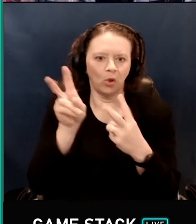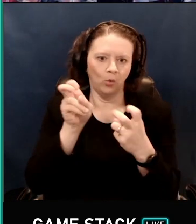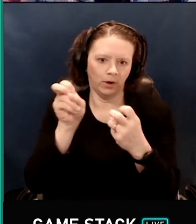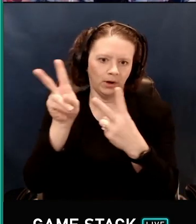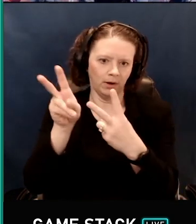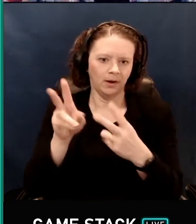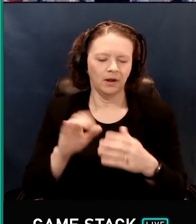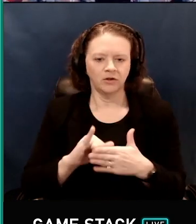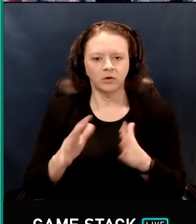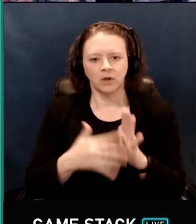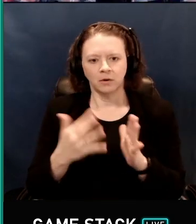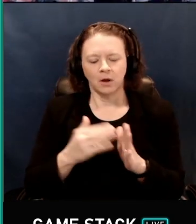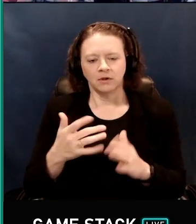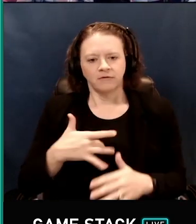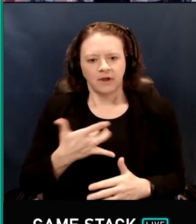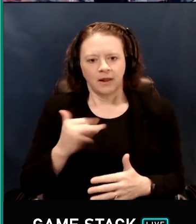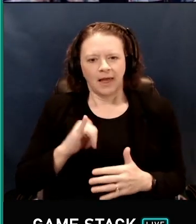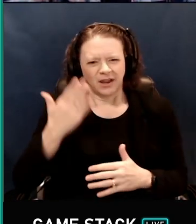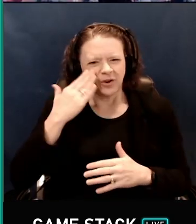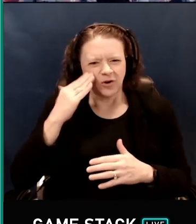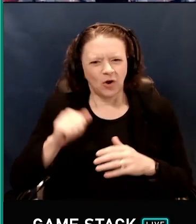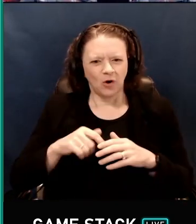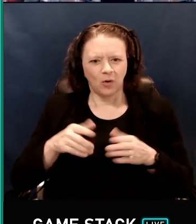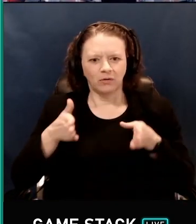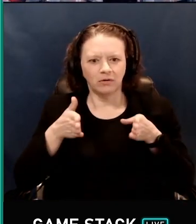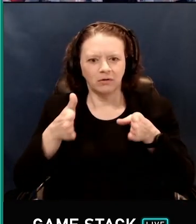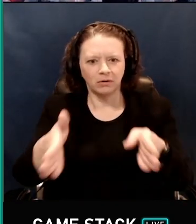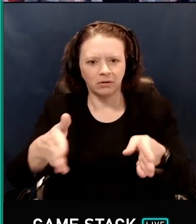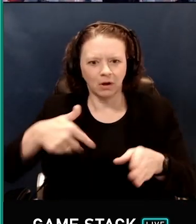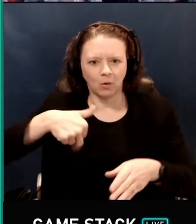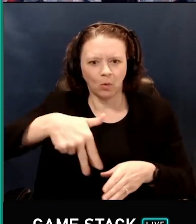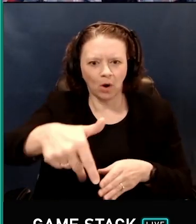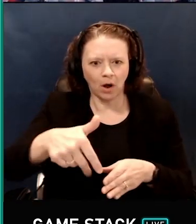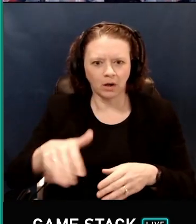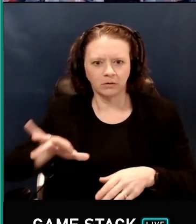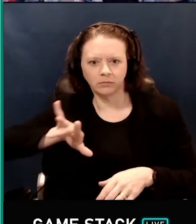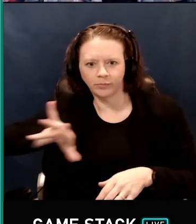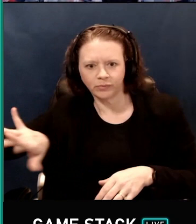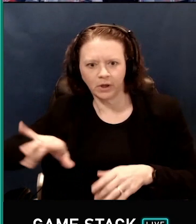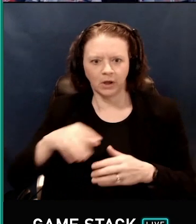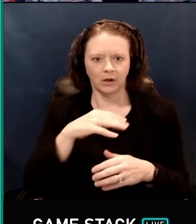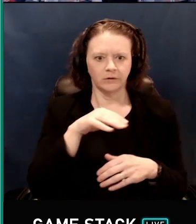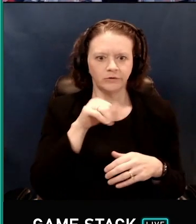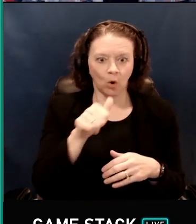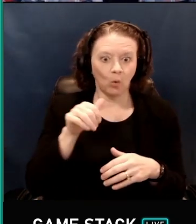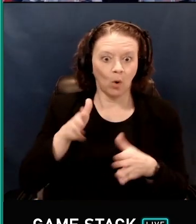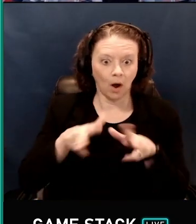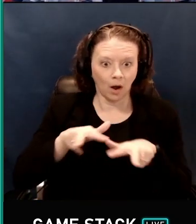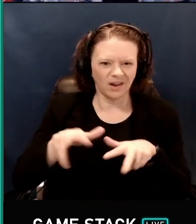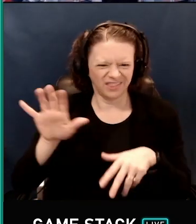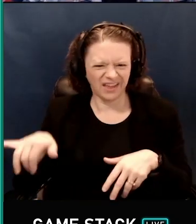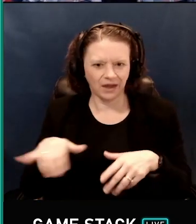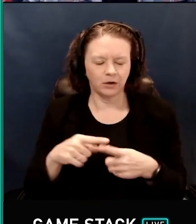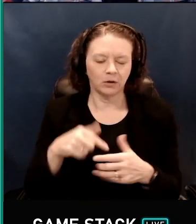for it to change, or waiting for the doors to open so I can play my game. It's basically an elevator simulator.